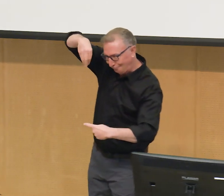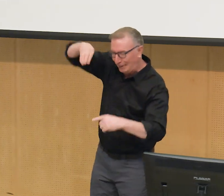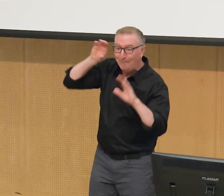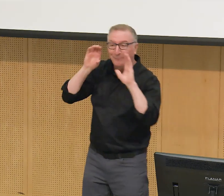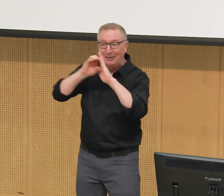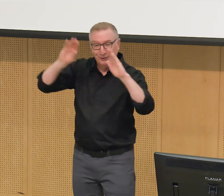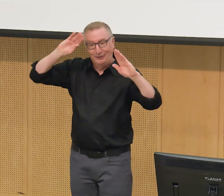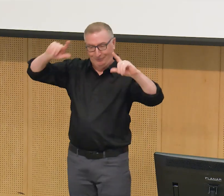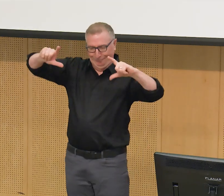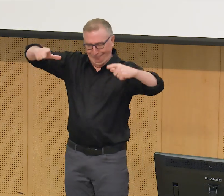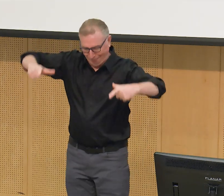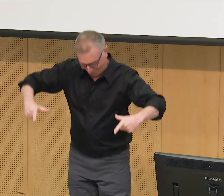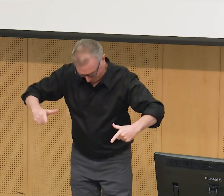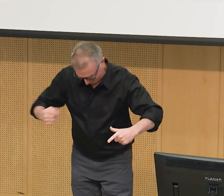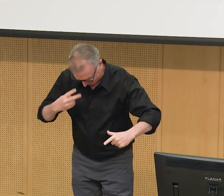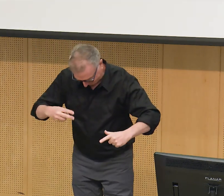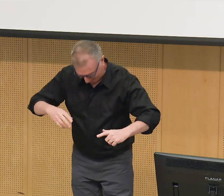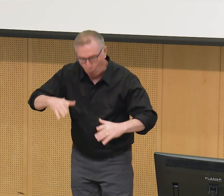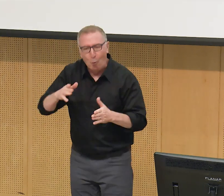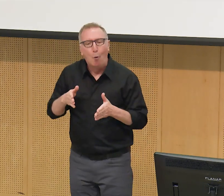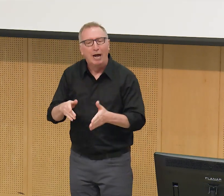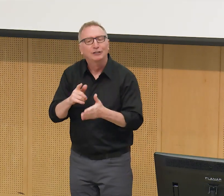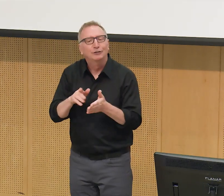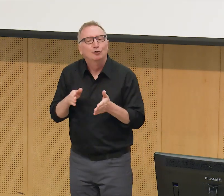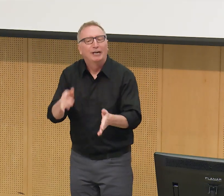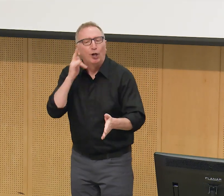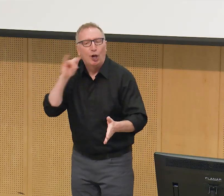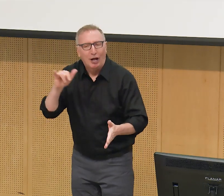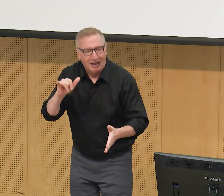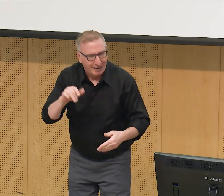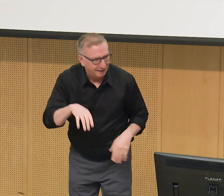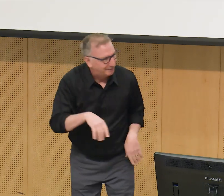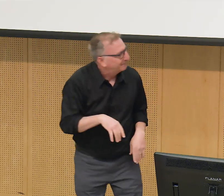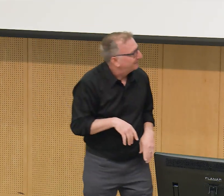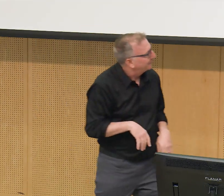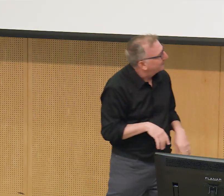And this aerial shot here of the map in the top right is what the street looks like.